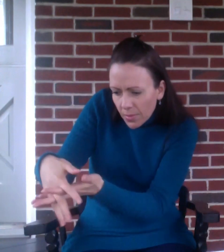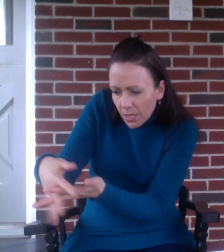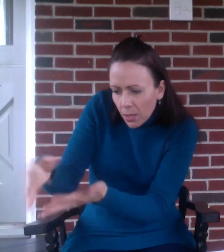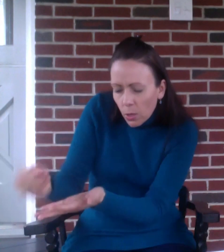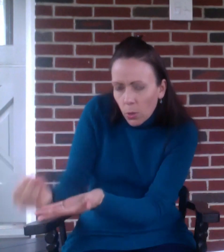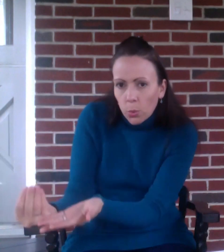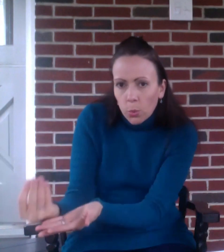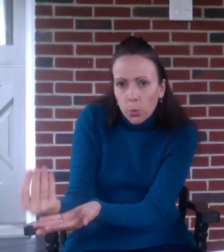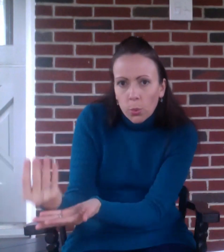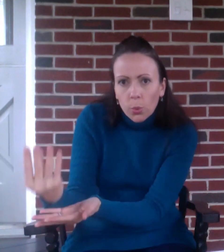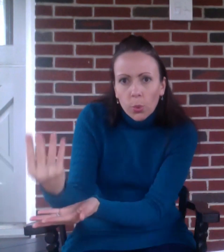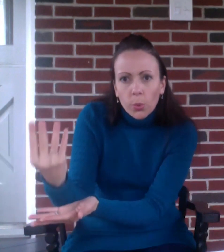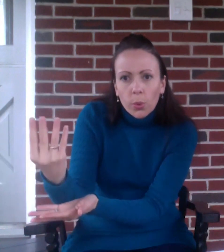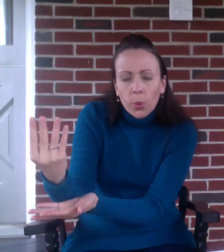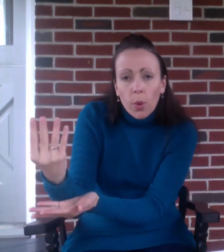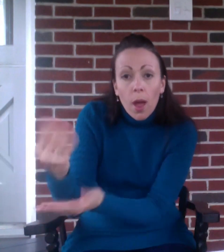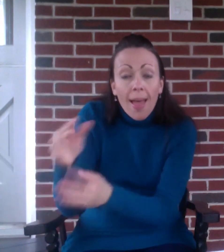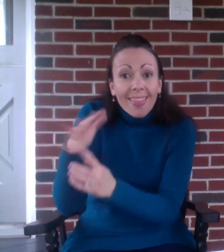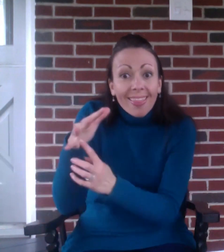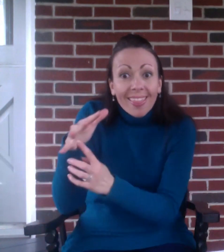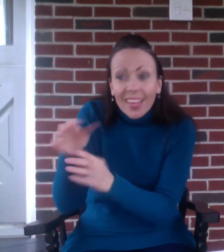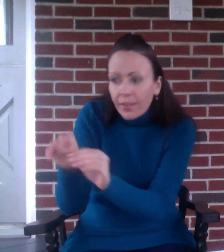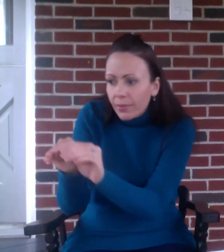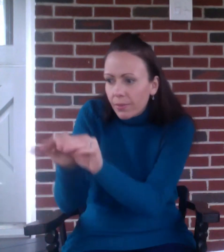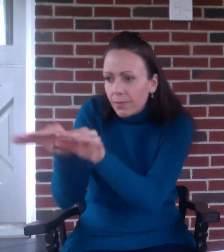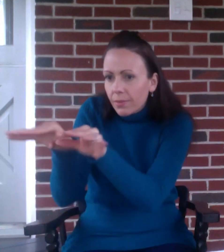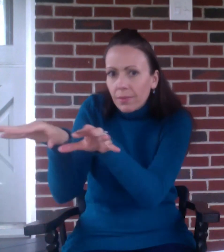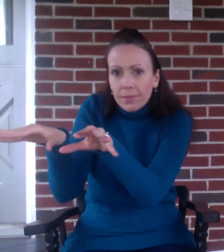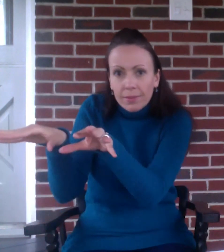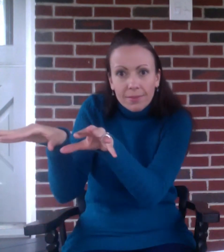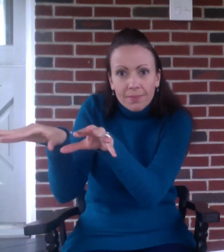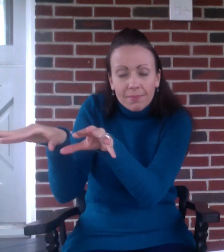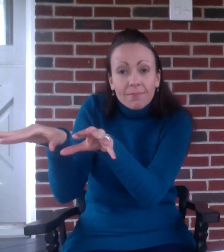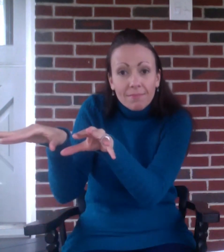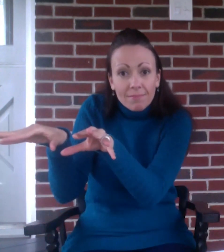It grew branches. I bet you're predicting what it is.